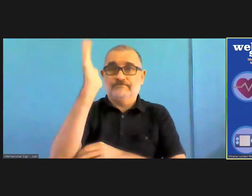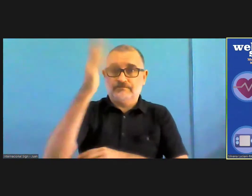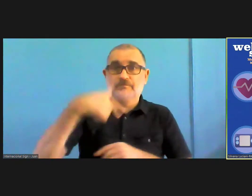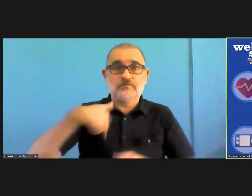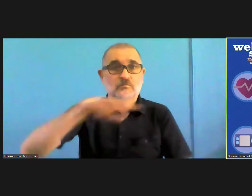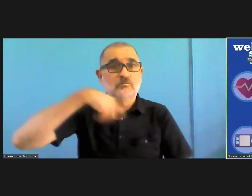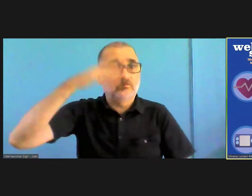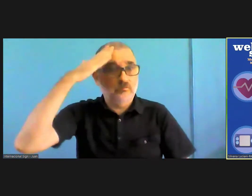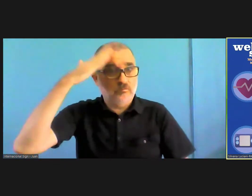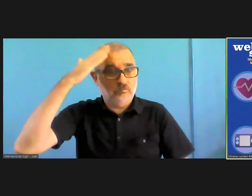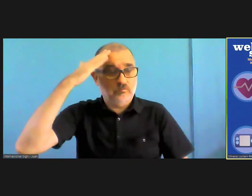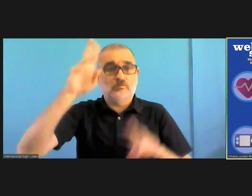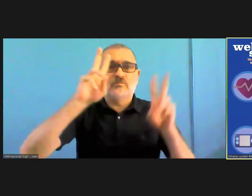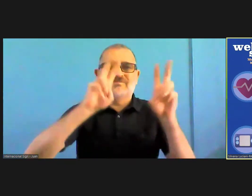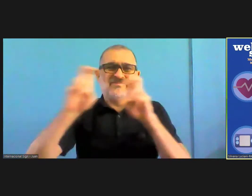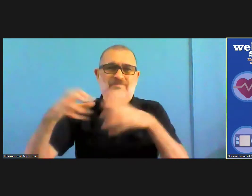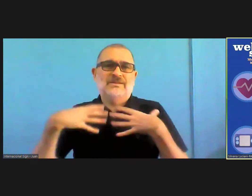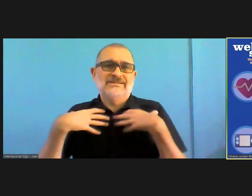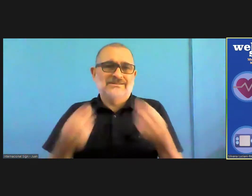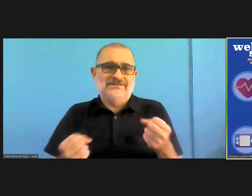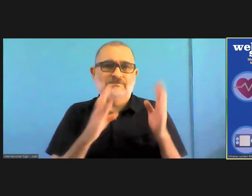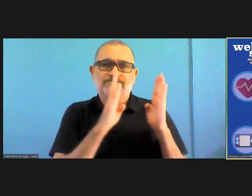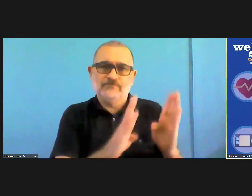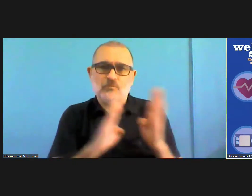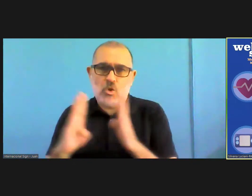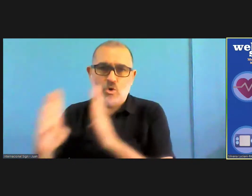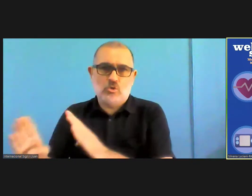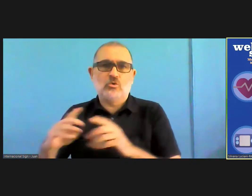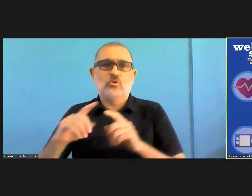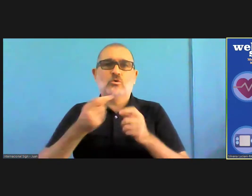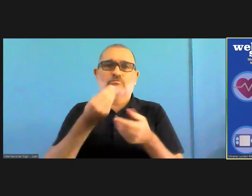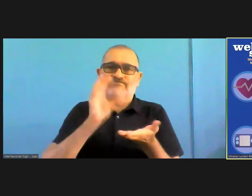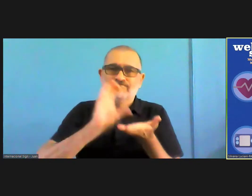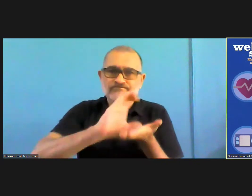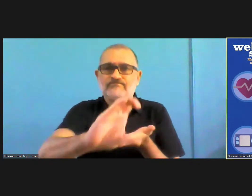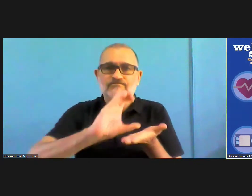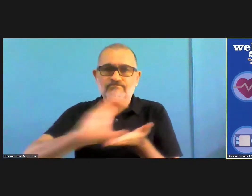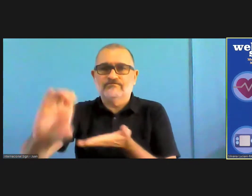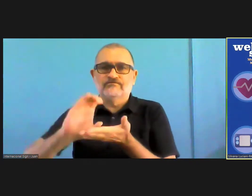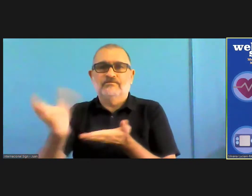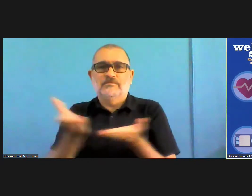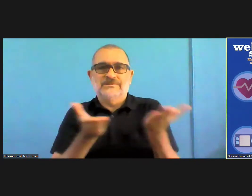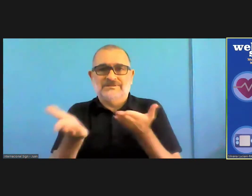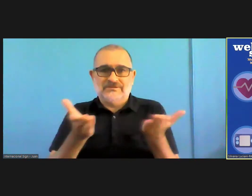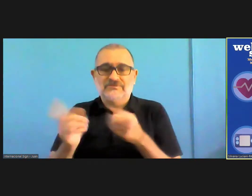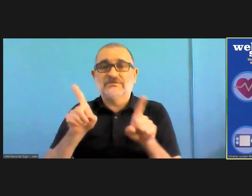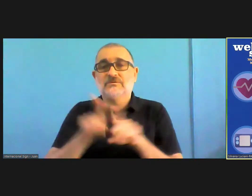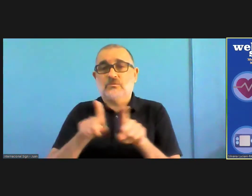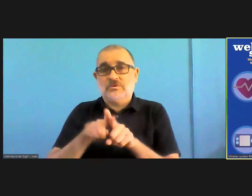And so the question that Karen asks is: Investment in what? Is it better to invest in public health functions?